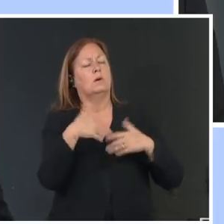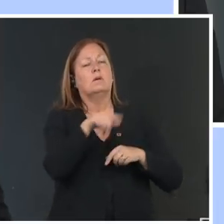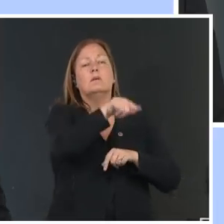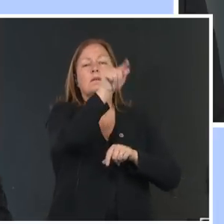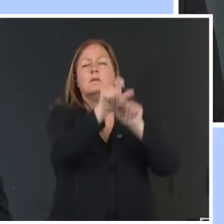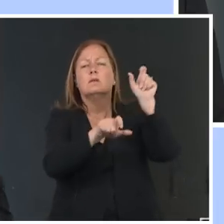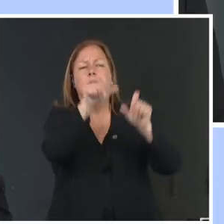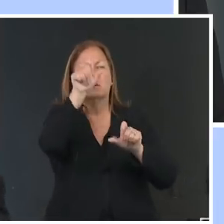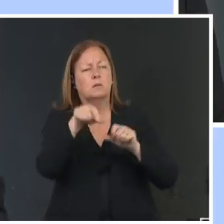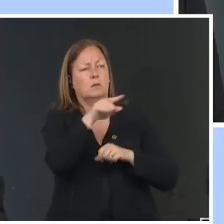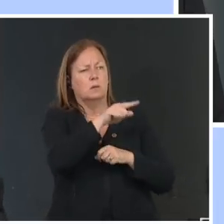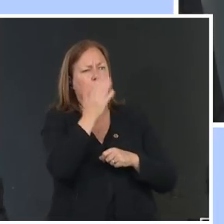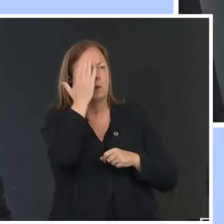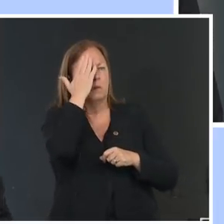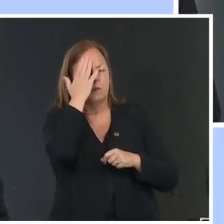their education system especially